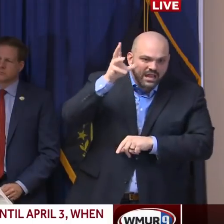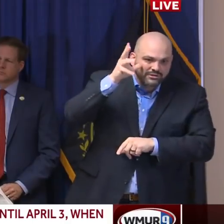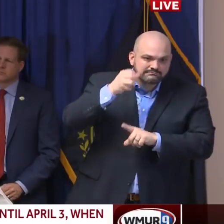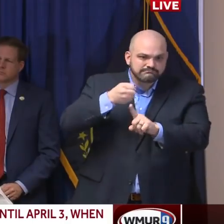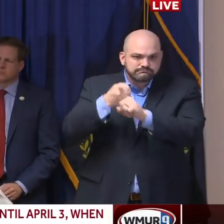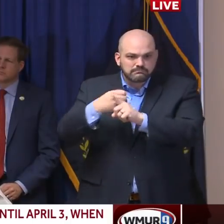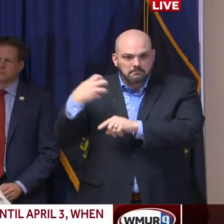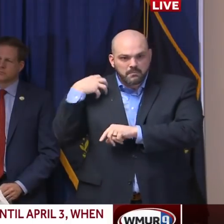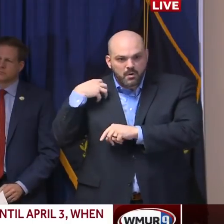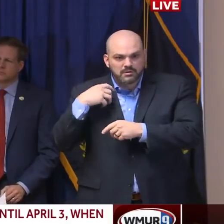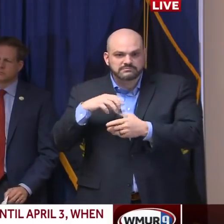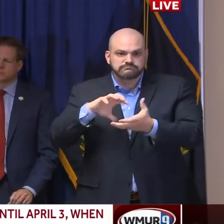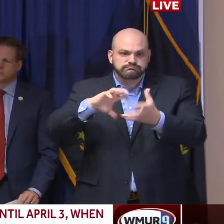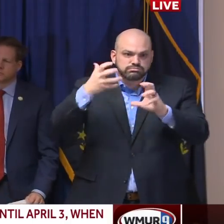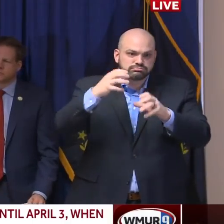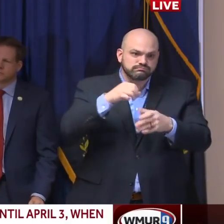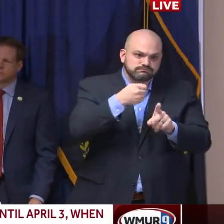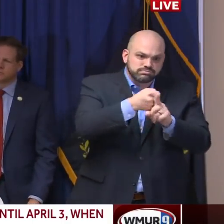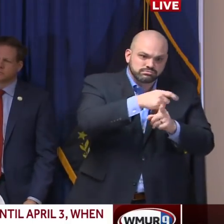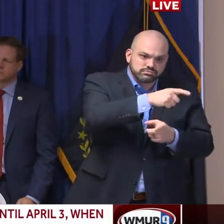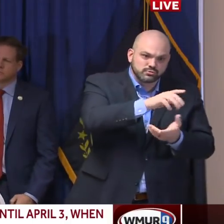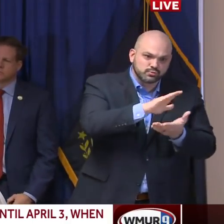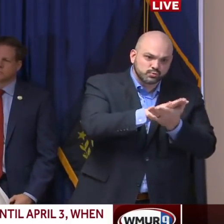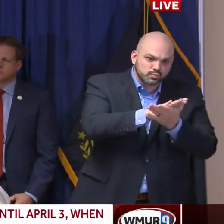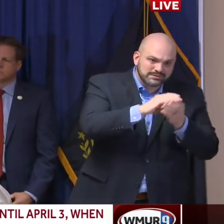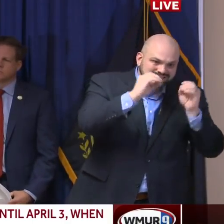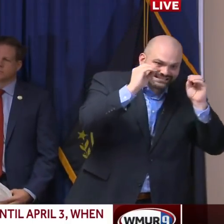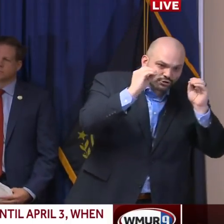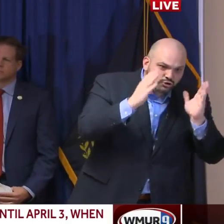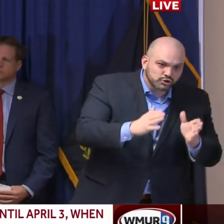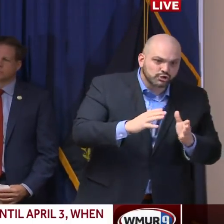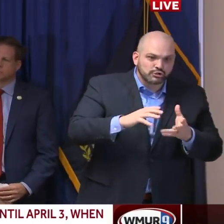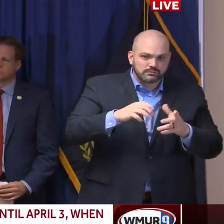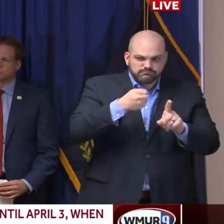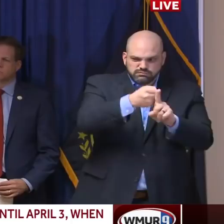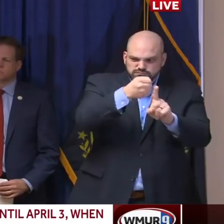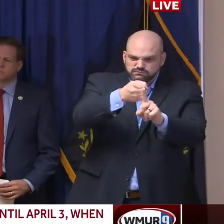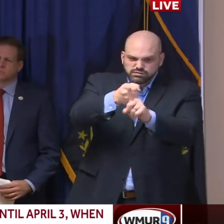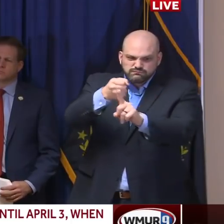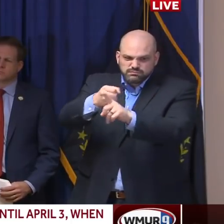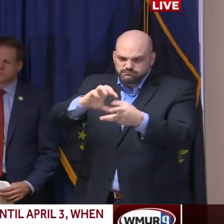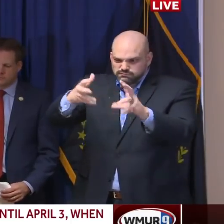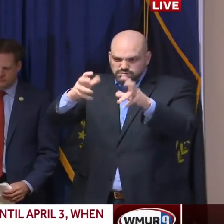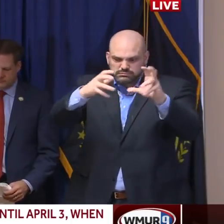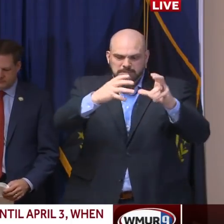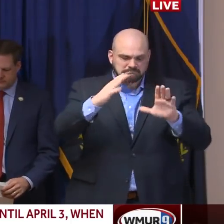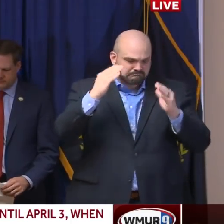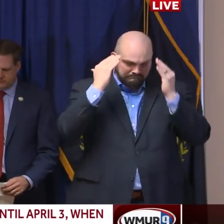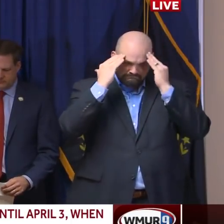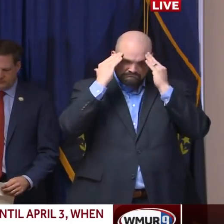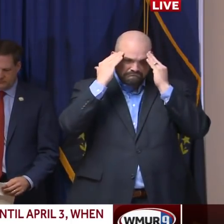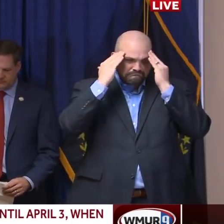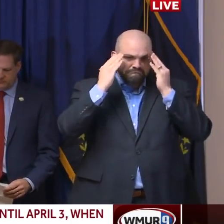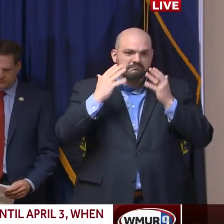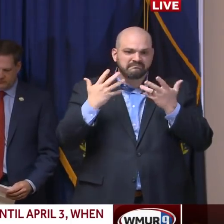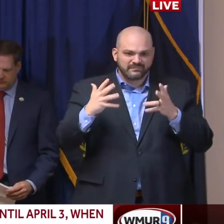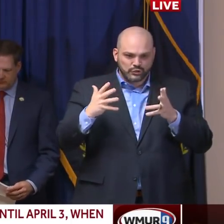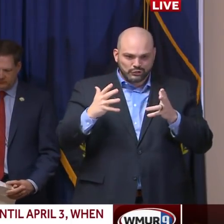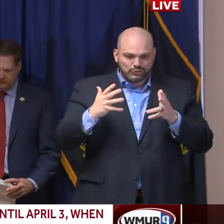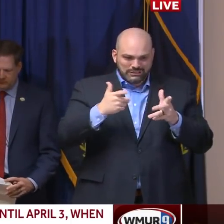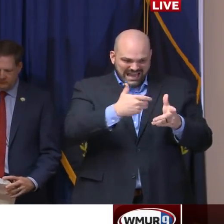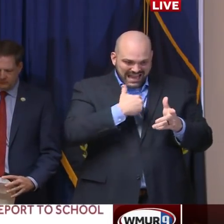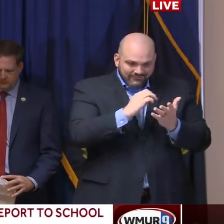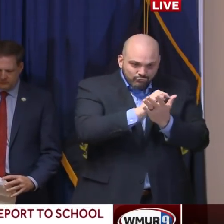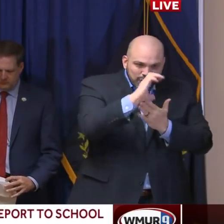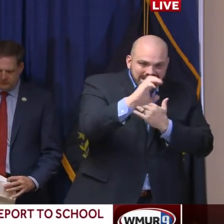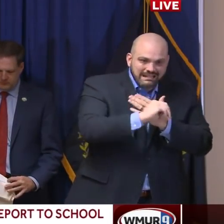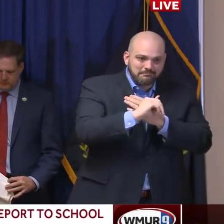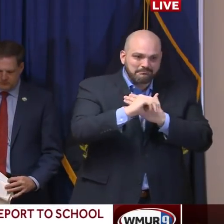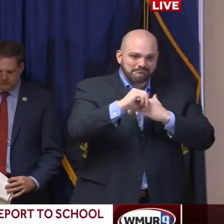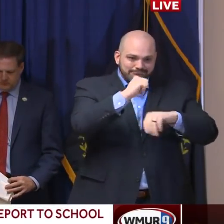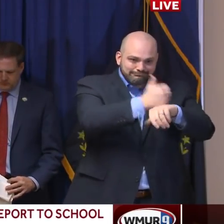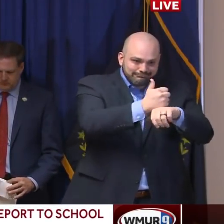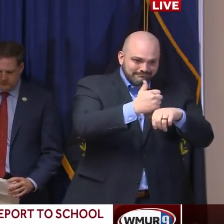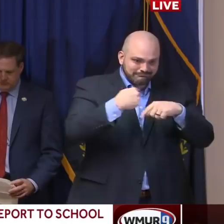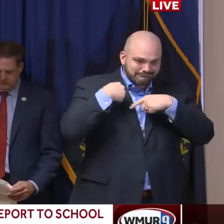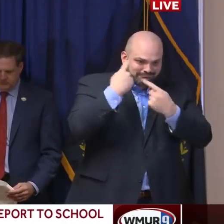WE RECOGNIZE THIS IS A DISRUPTION NOT ONLY FOR OUR STUDENTS, BUT FOR OUR PARENTS, EMPLOYERS, SCHOOL LEADERS, EDUCATORS WHO HAVE WORKED DILIGENTLY TO PREPARE